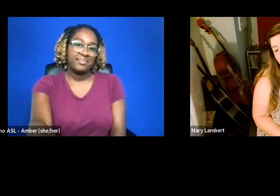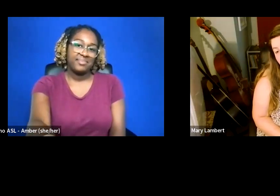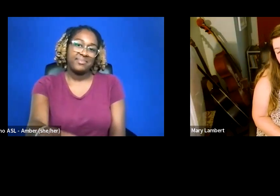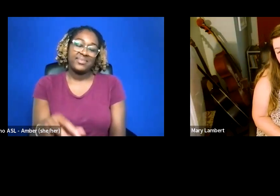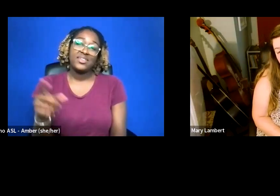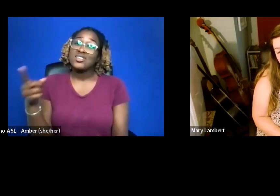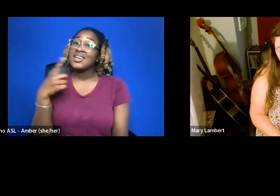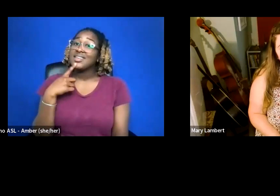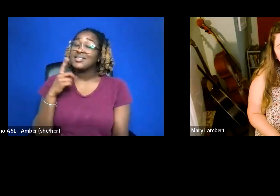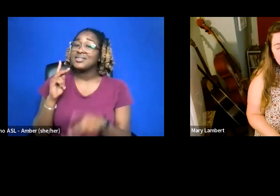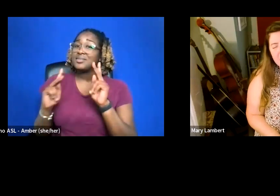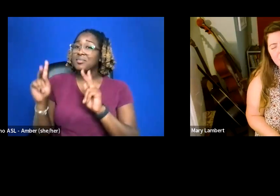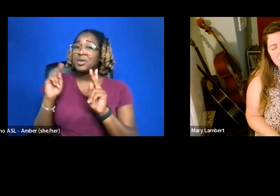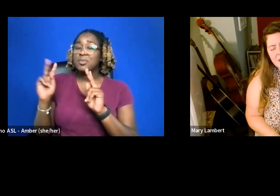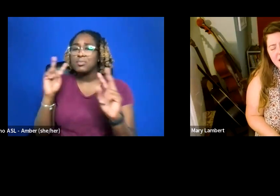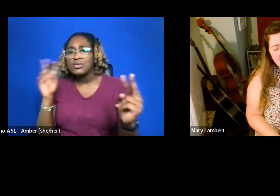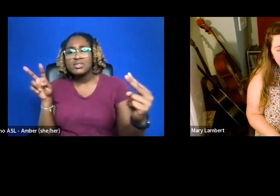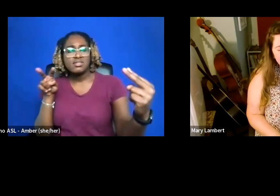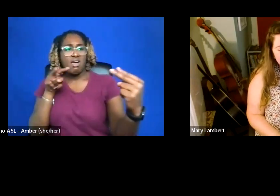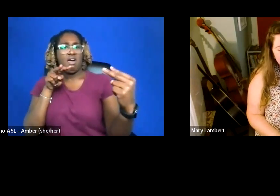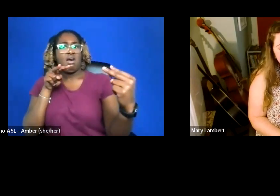She says that people storm